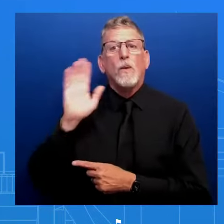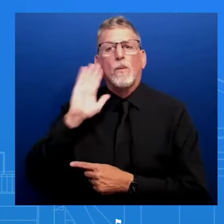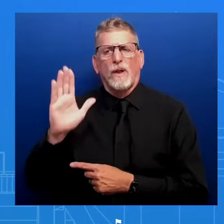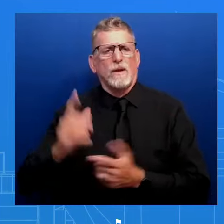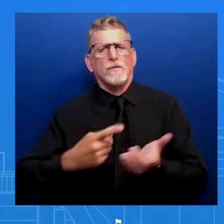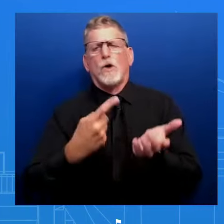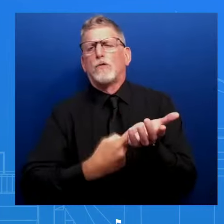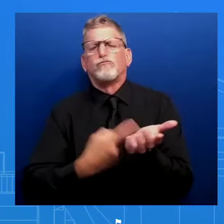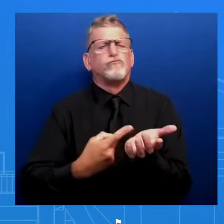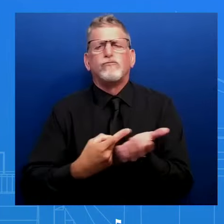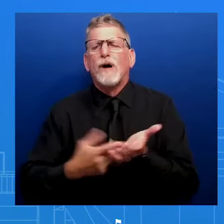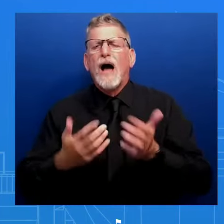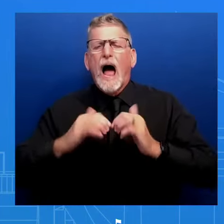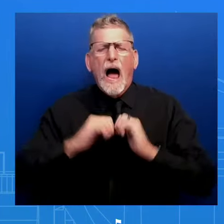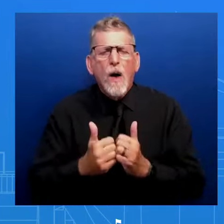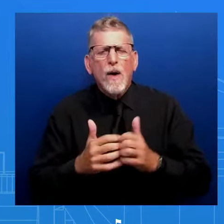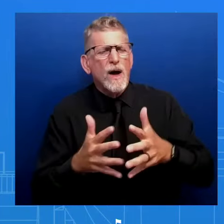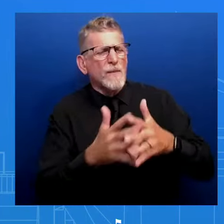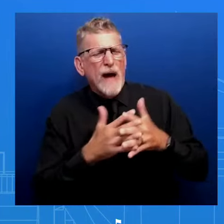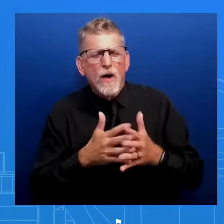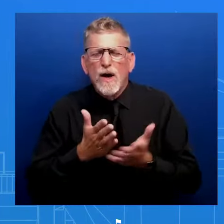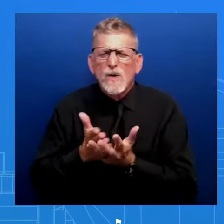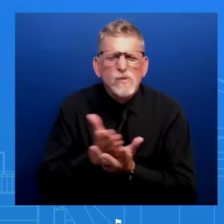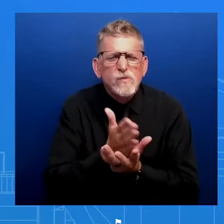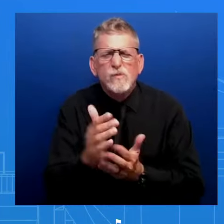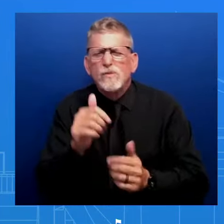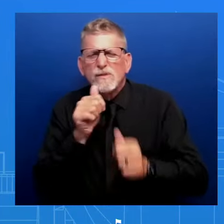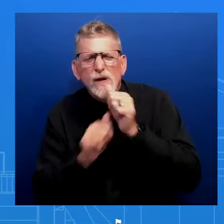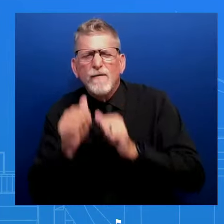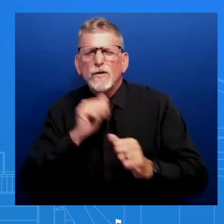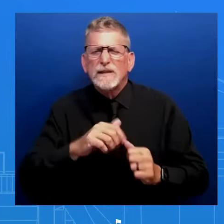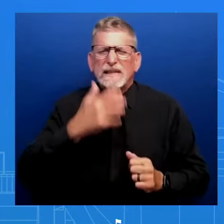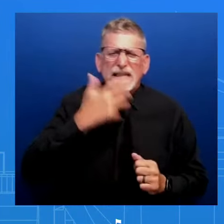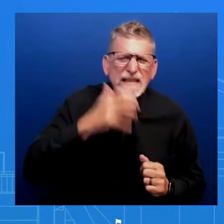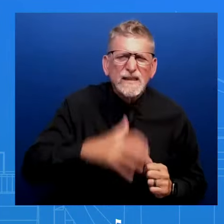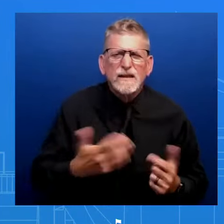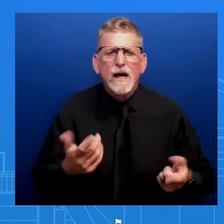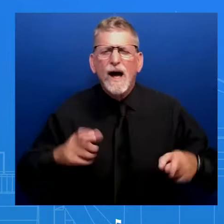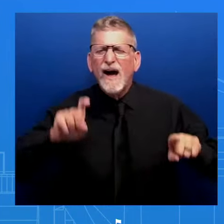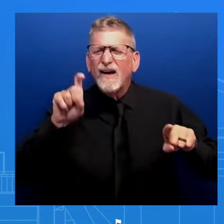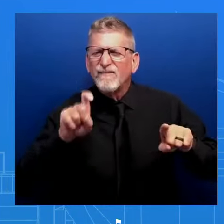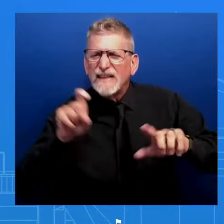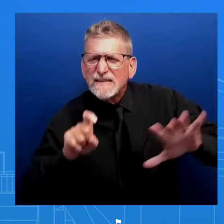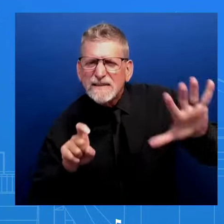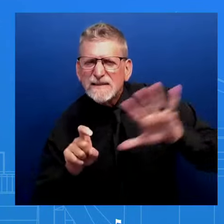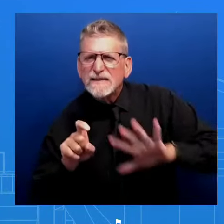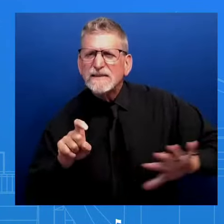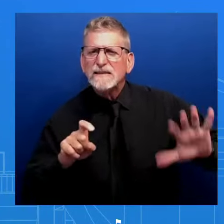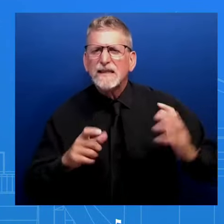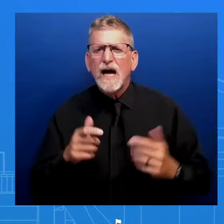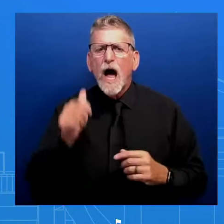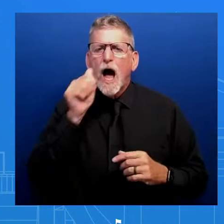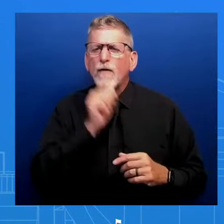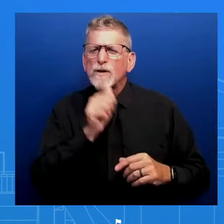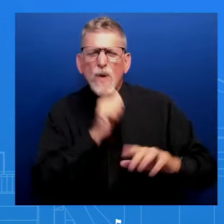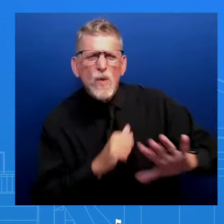The mayors of Phoenix, Arizona, and San Antonio, Texas, will also be on hand to talk about the impacts of the climate crisis on their communities